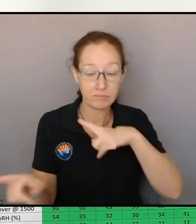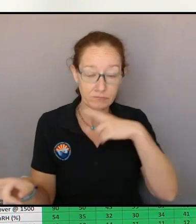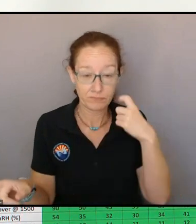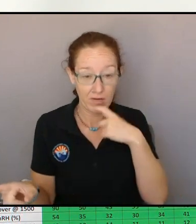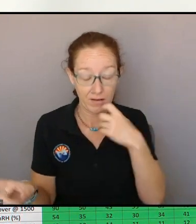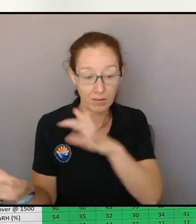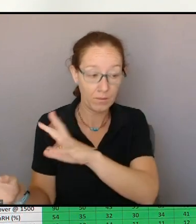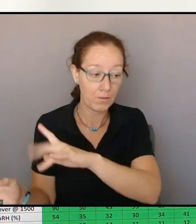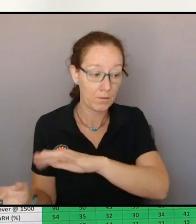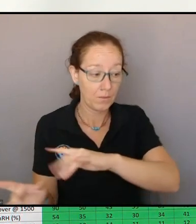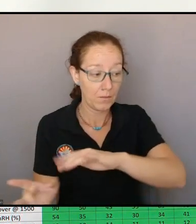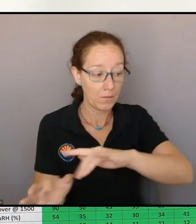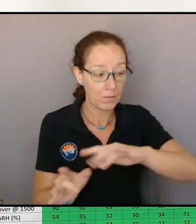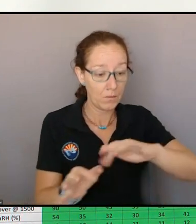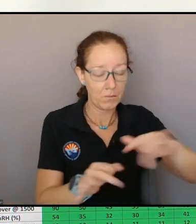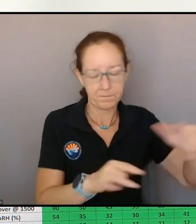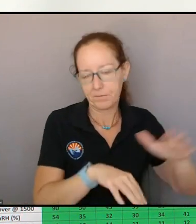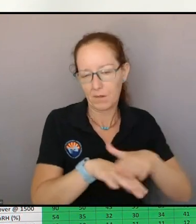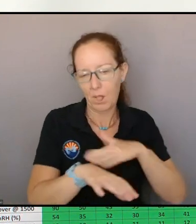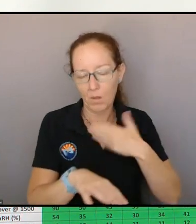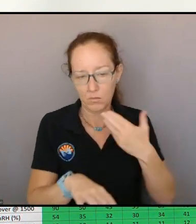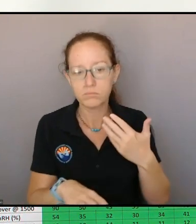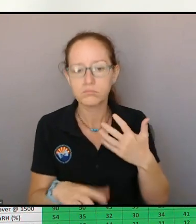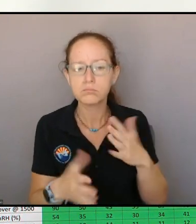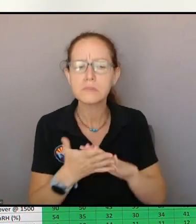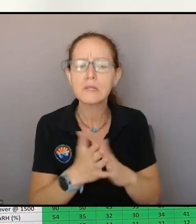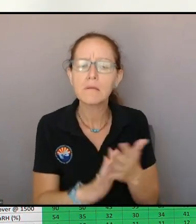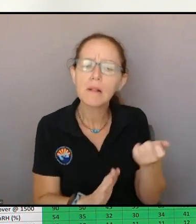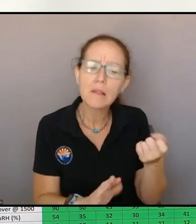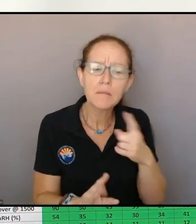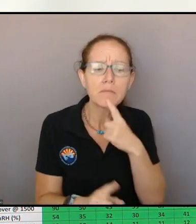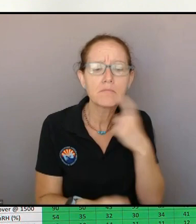out a little bit. We're still not looking by any means that